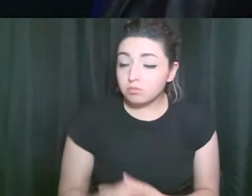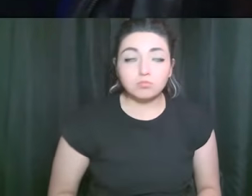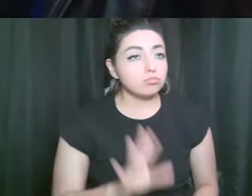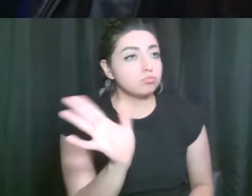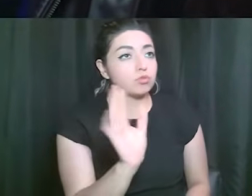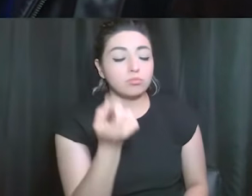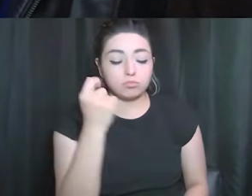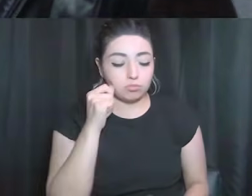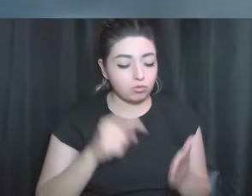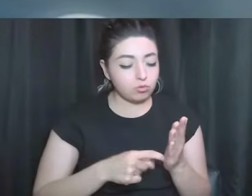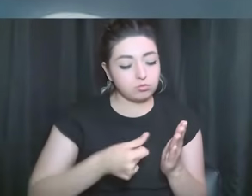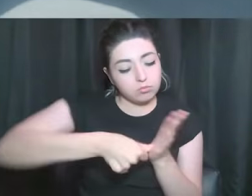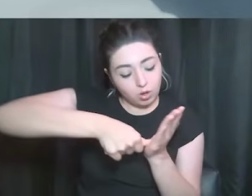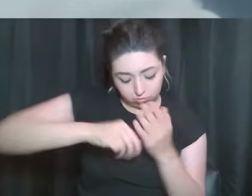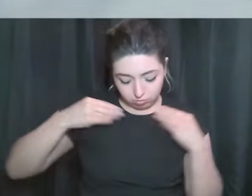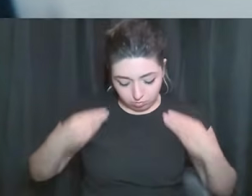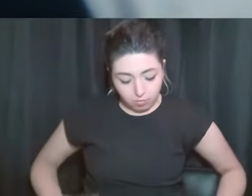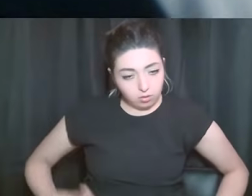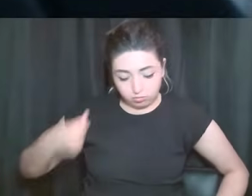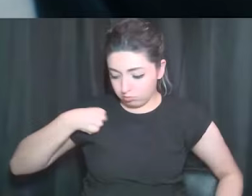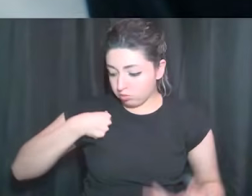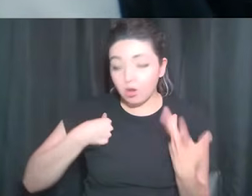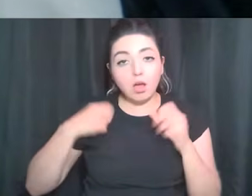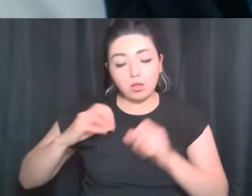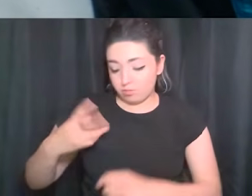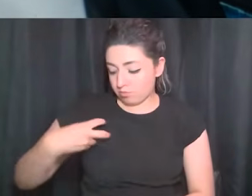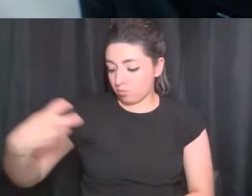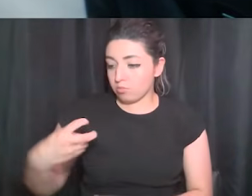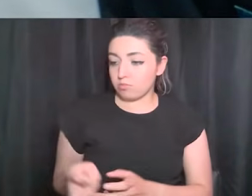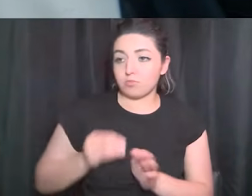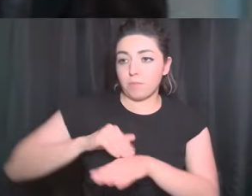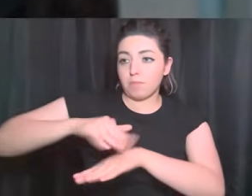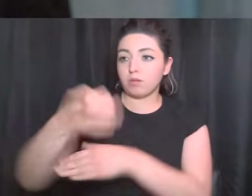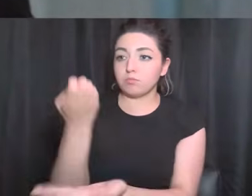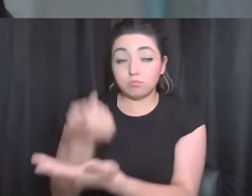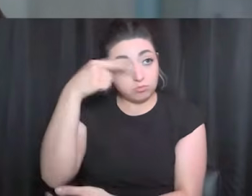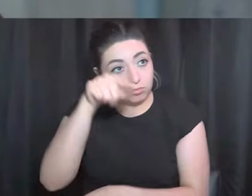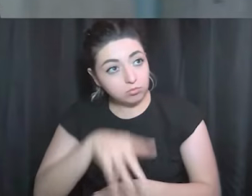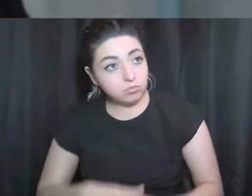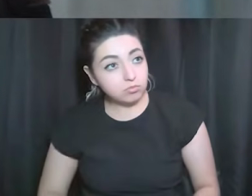No. But there's a partial, unregistered fingerprint on the body. I can submit it to evidence for you.